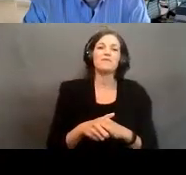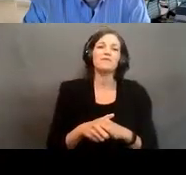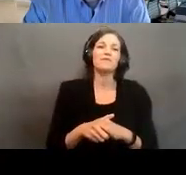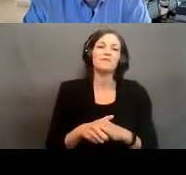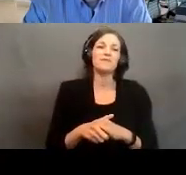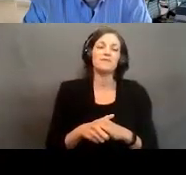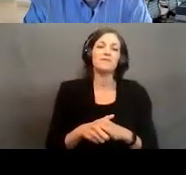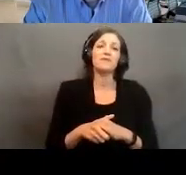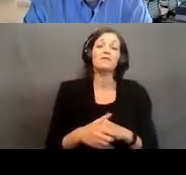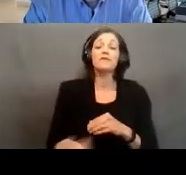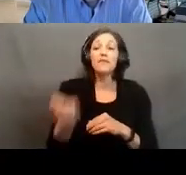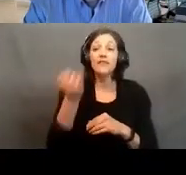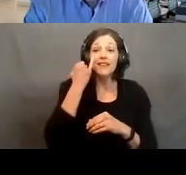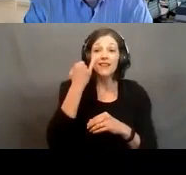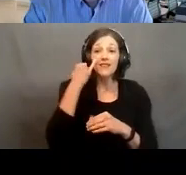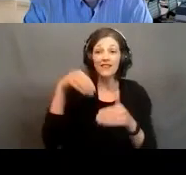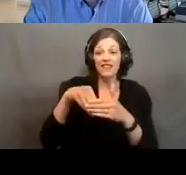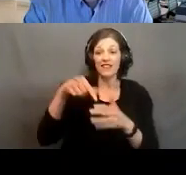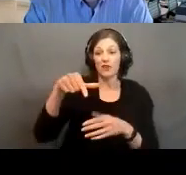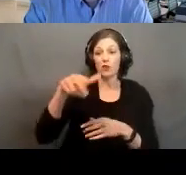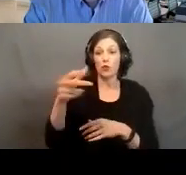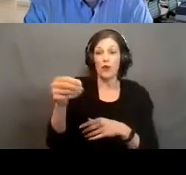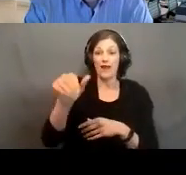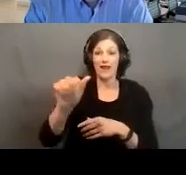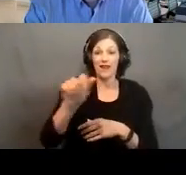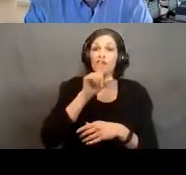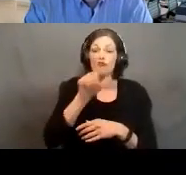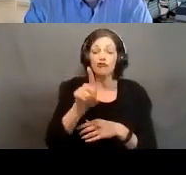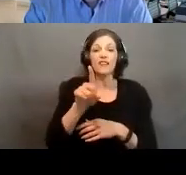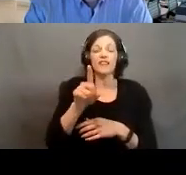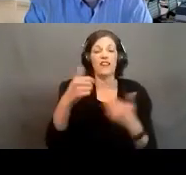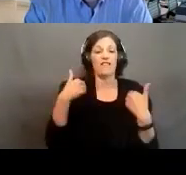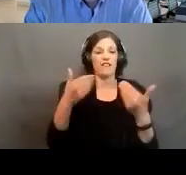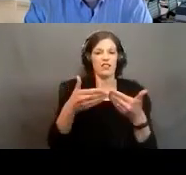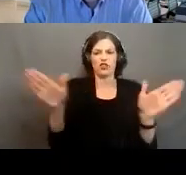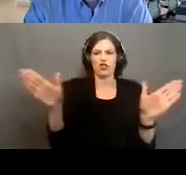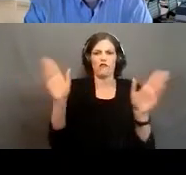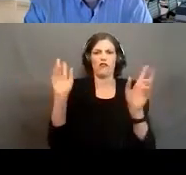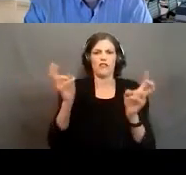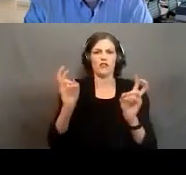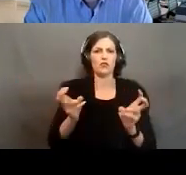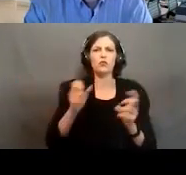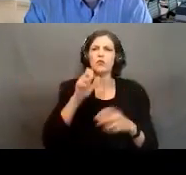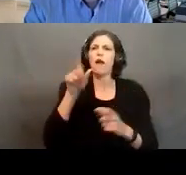If in the Q&A you really have a general issue 12:11:05 that is not a specific question or answer